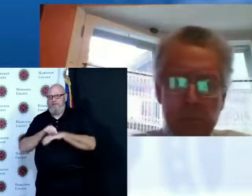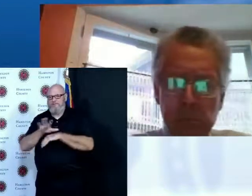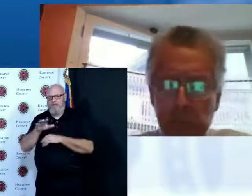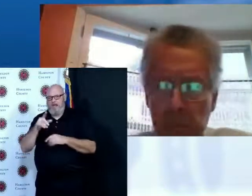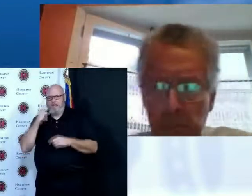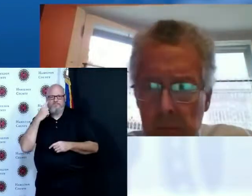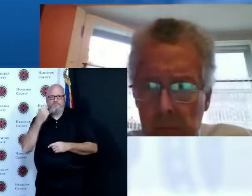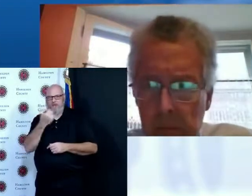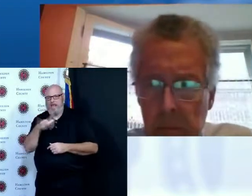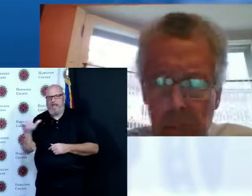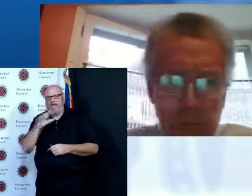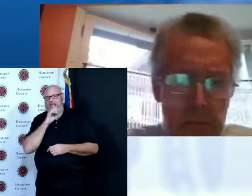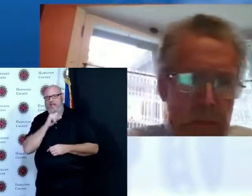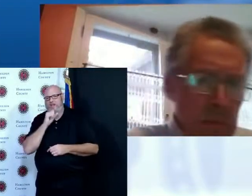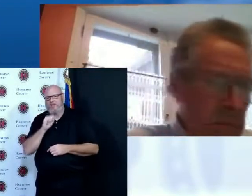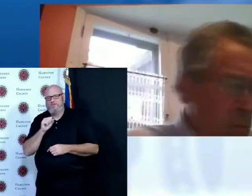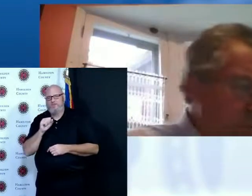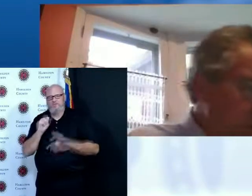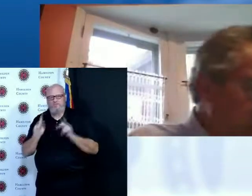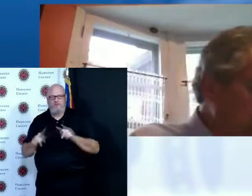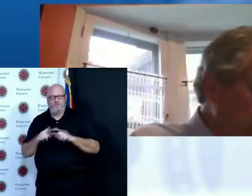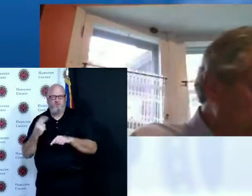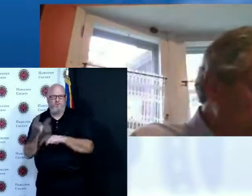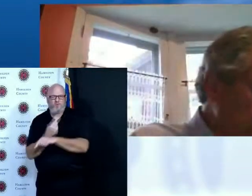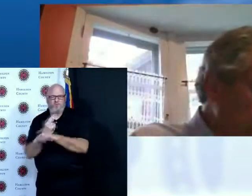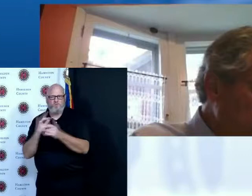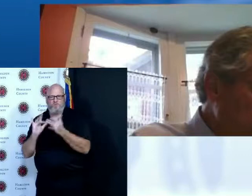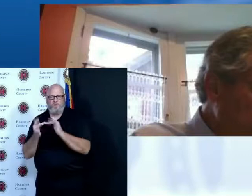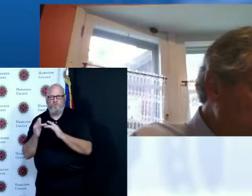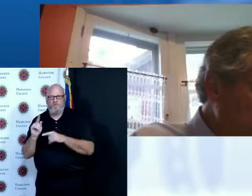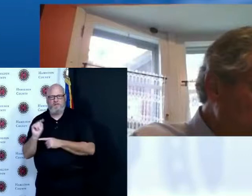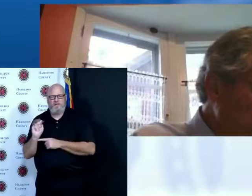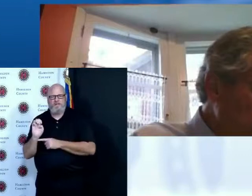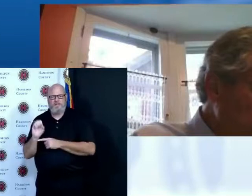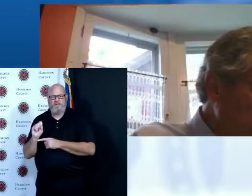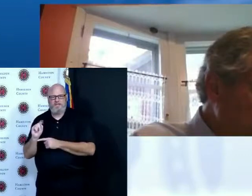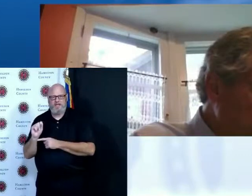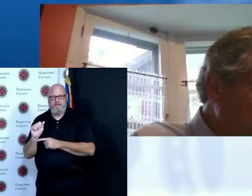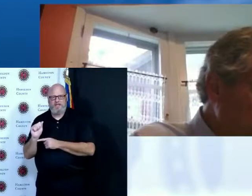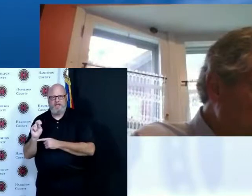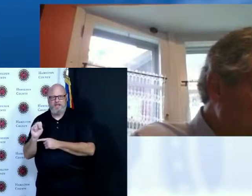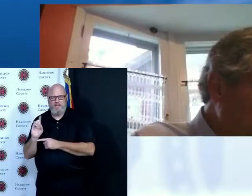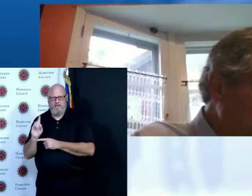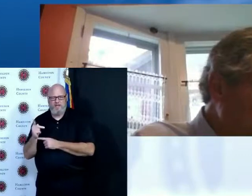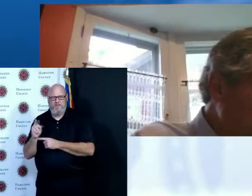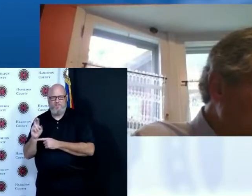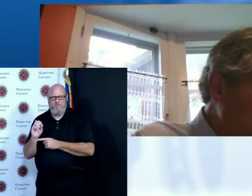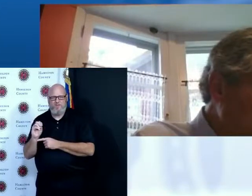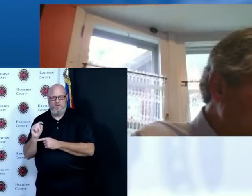Test and Protect Cincy because not only does it have the information about how you can get signed up it